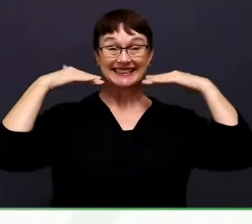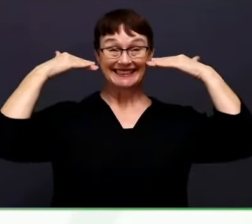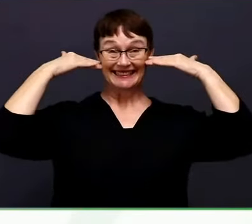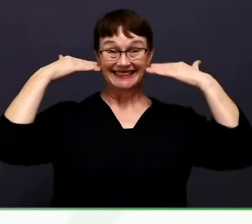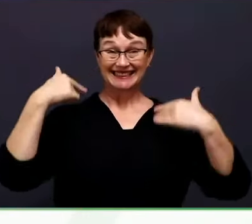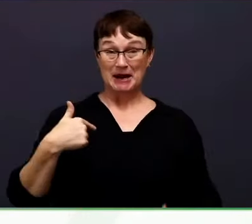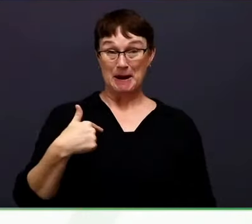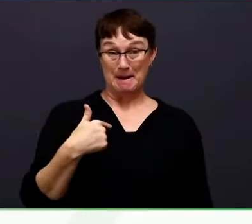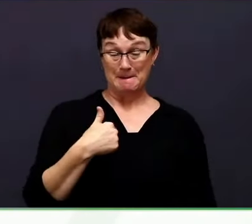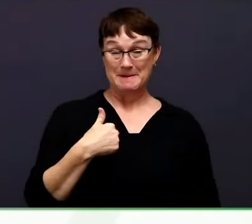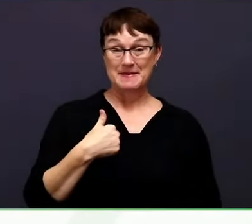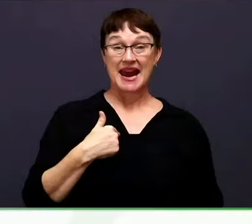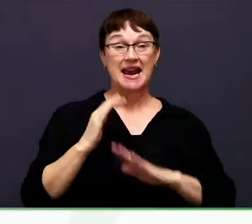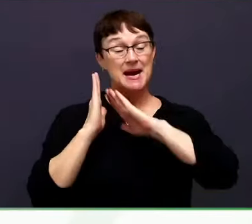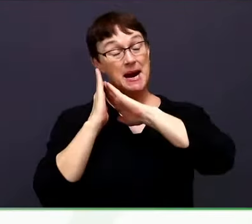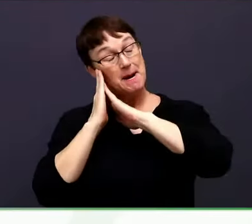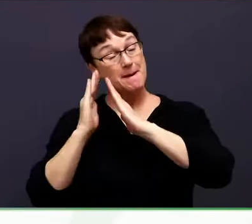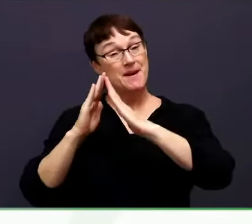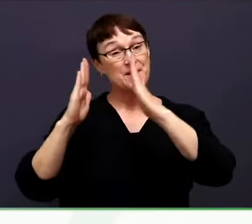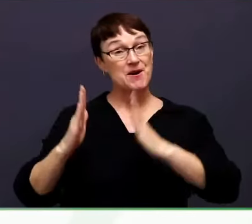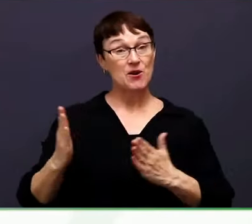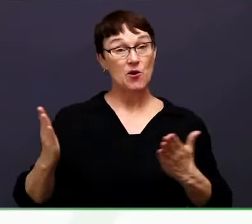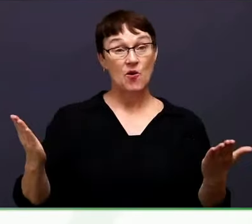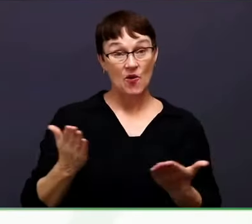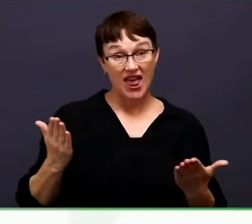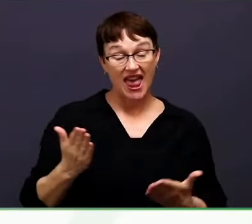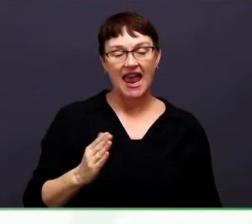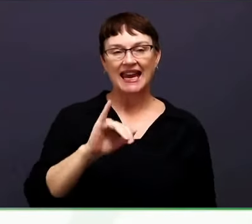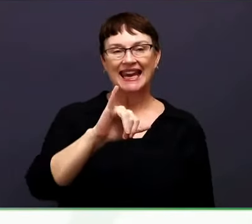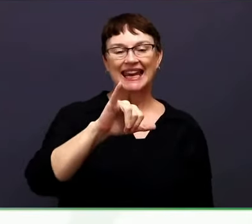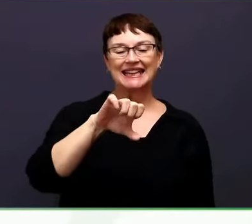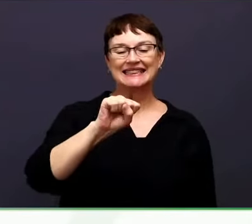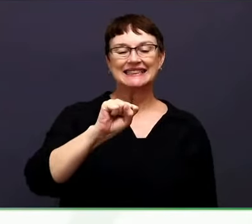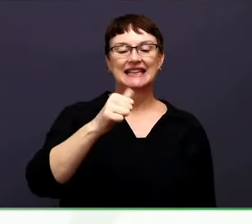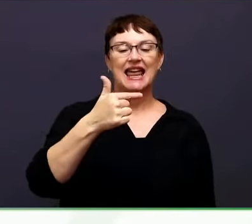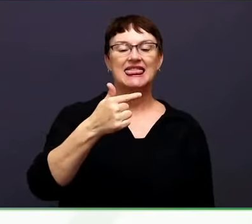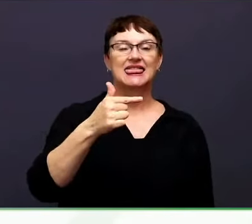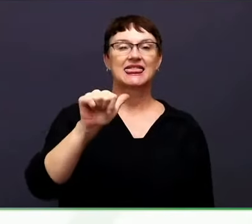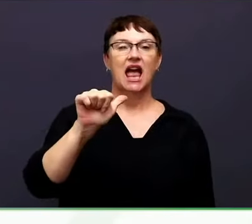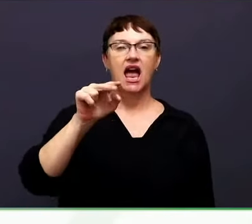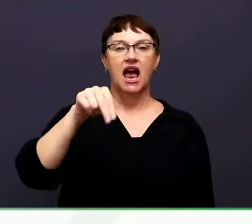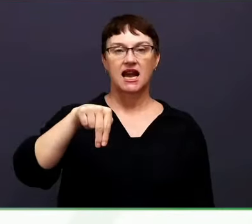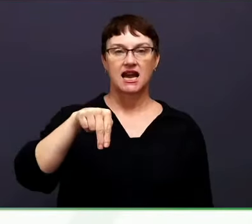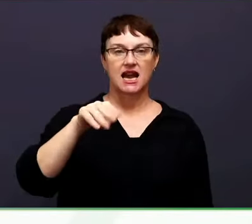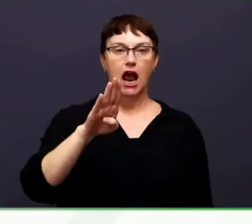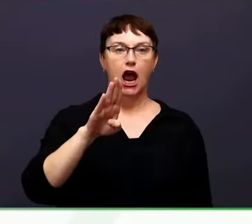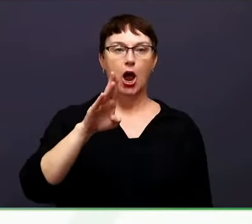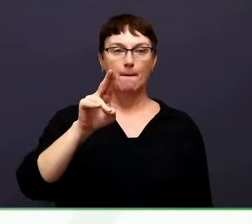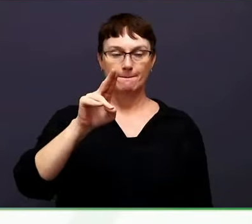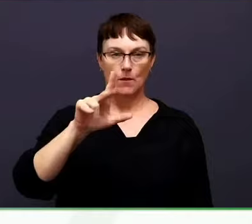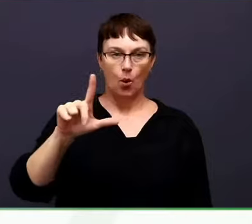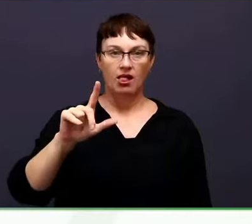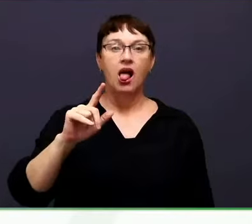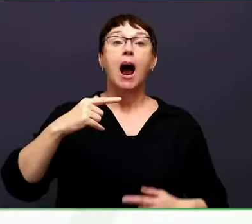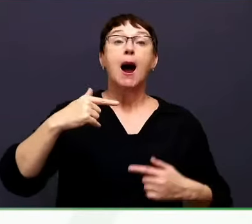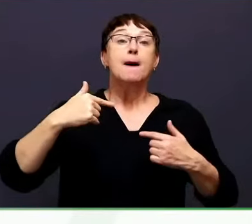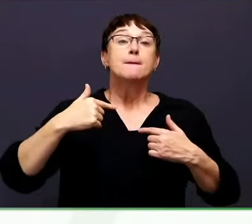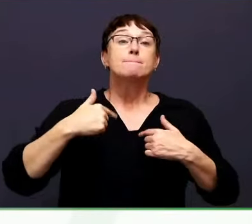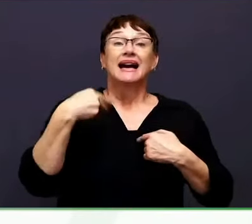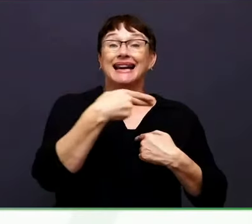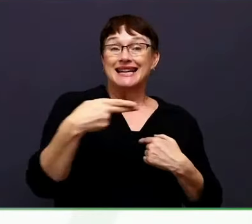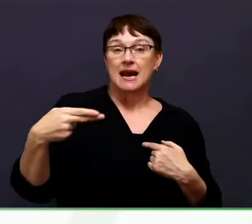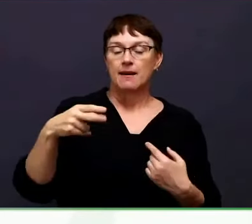I work in a restaurant at a big hotel chain, and I am a self